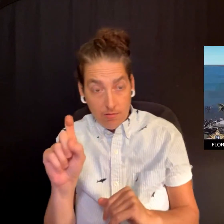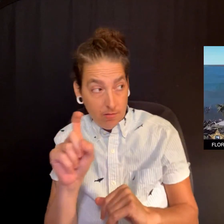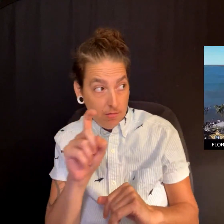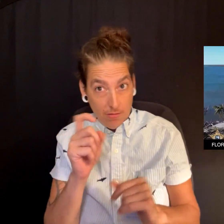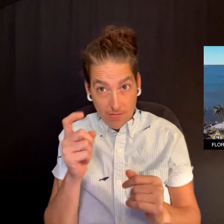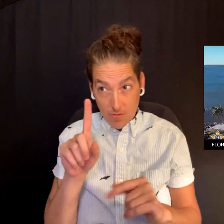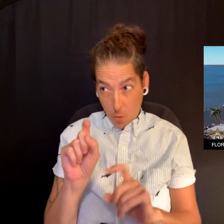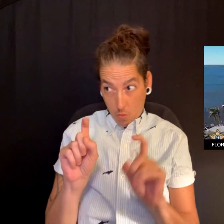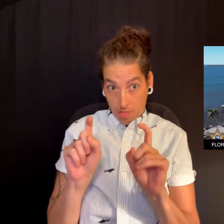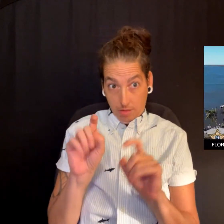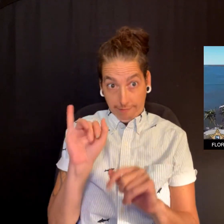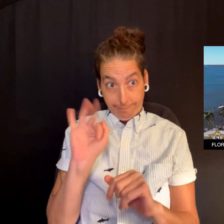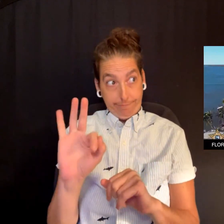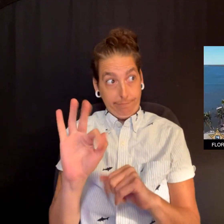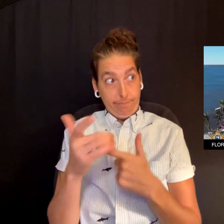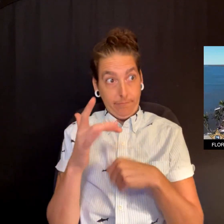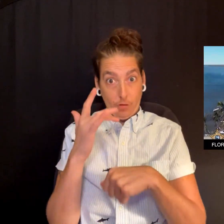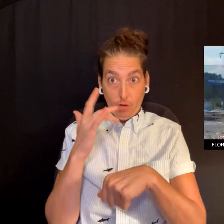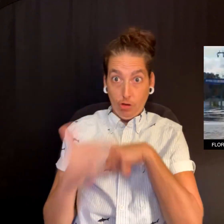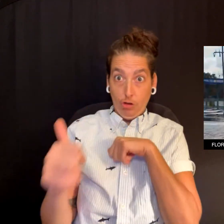could have saved lives.